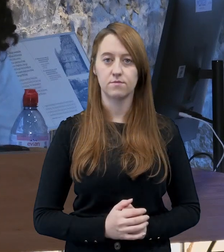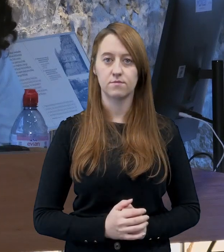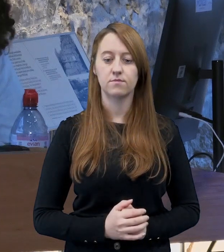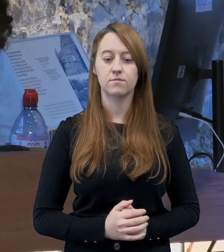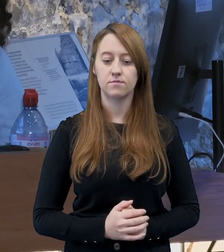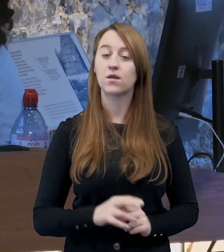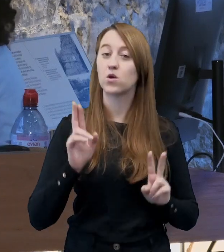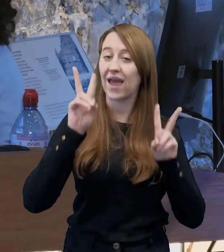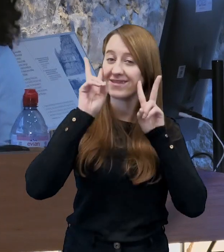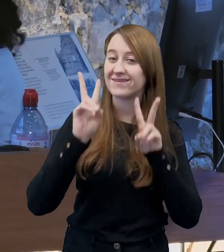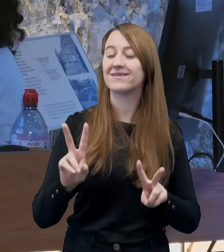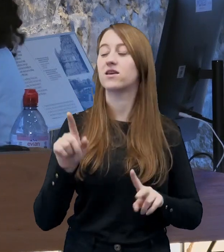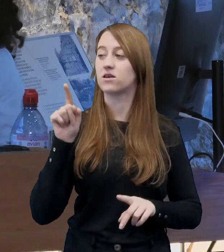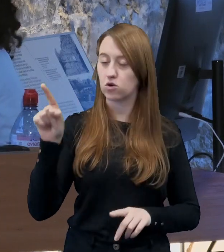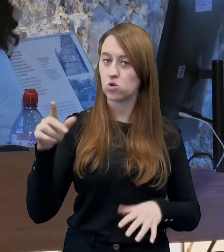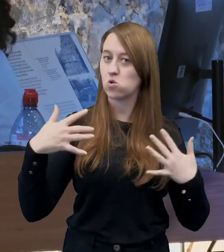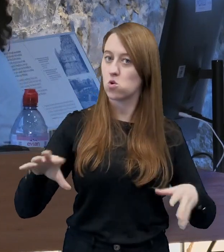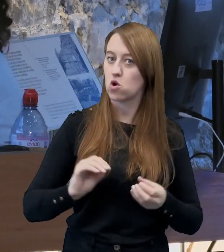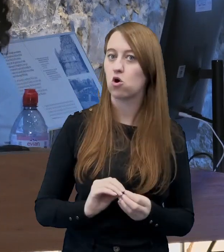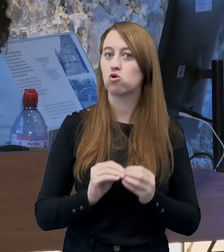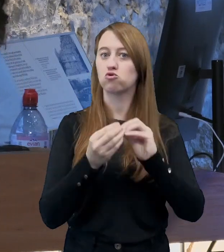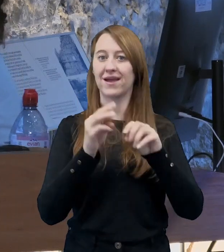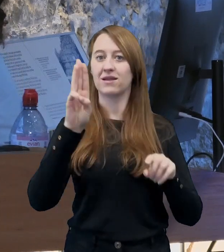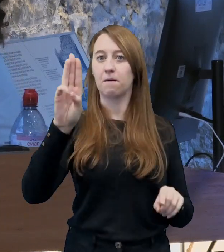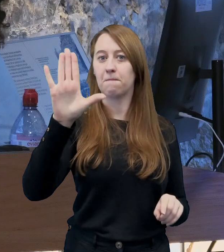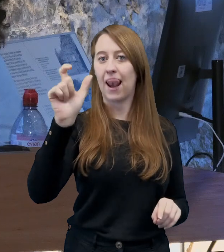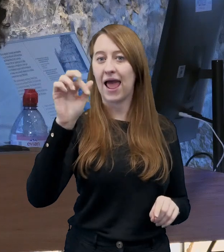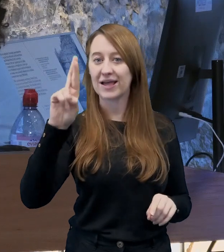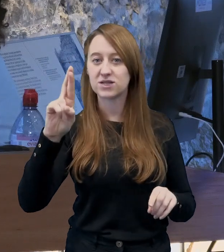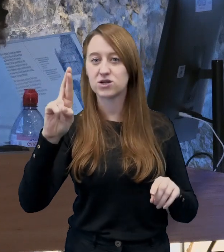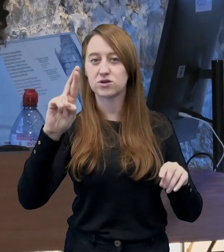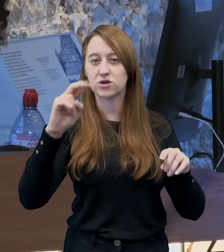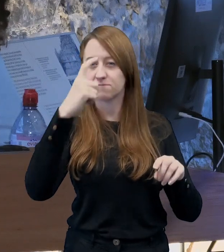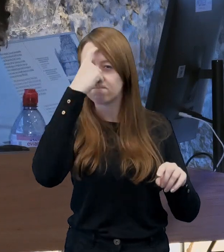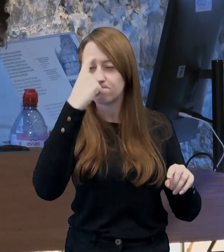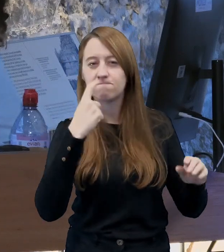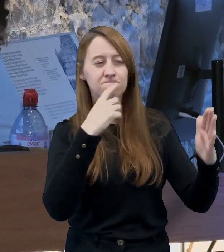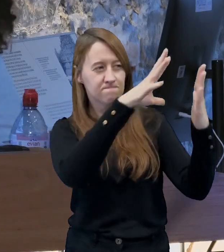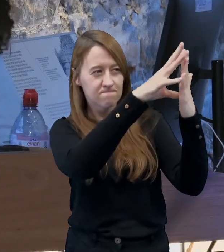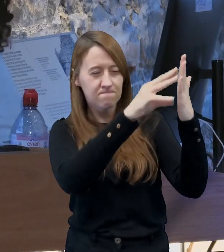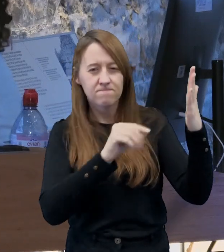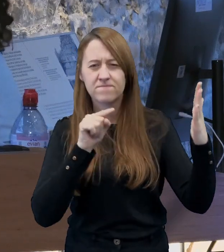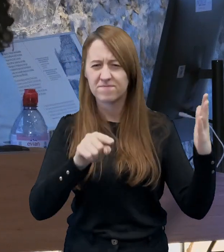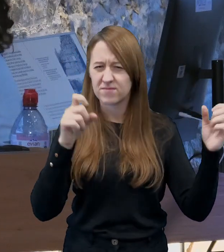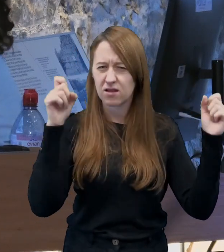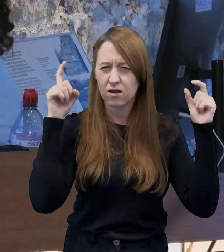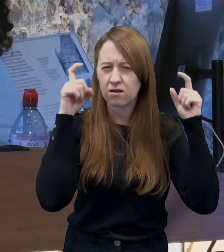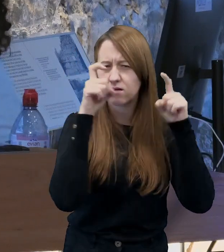So as you can see, creating a plaster cast is quite a complex, involved process, and plaster casts really should be